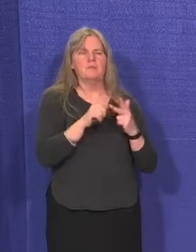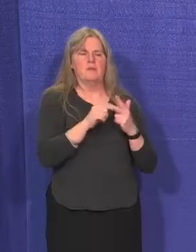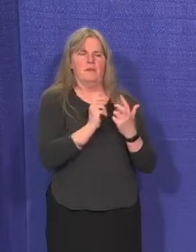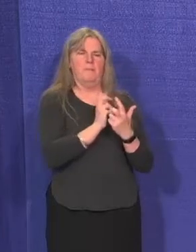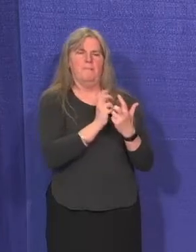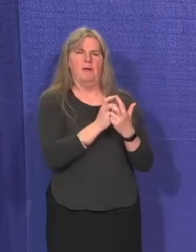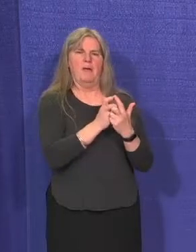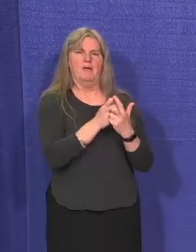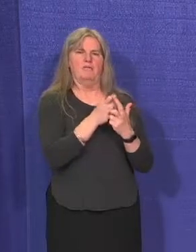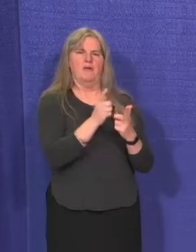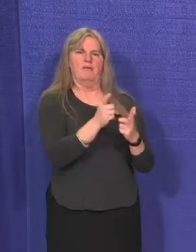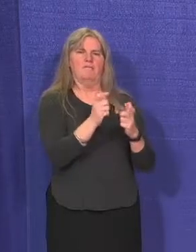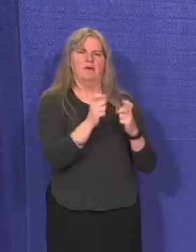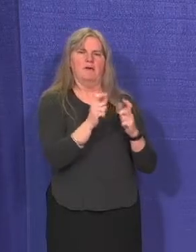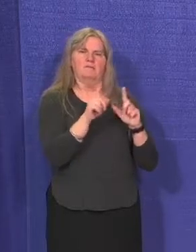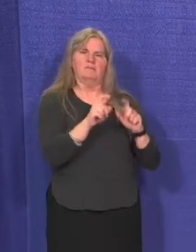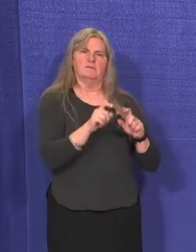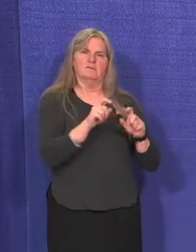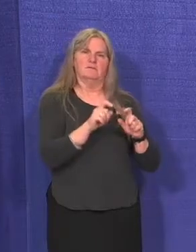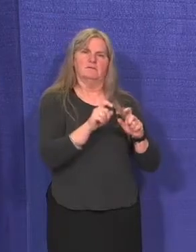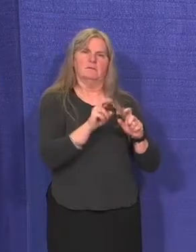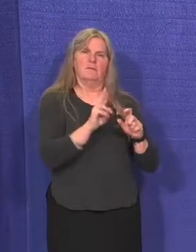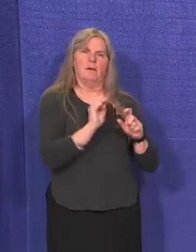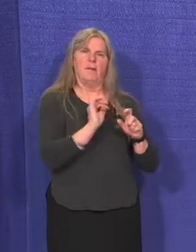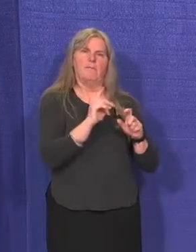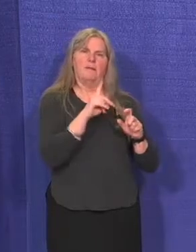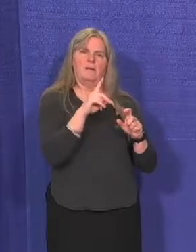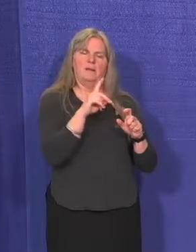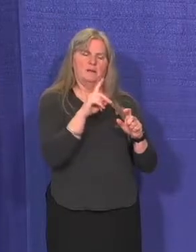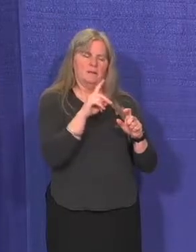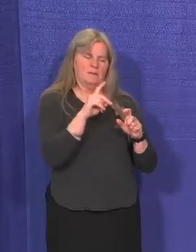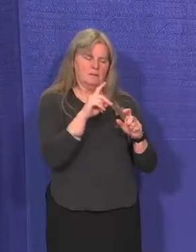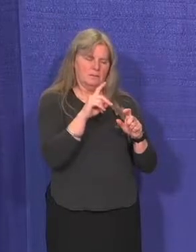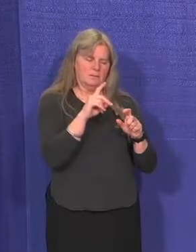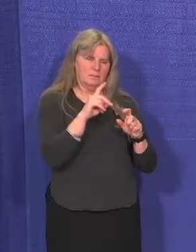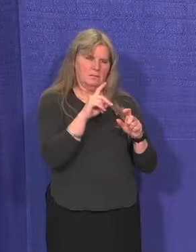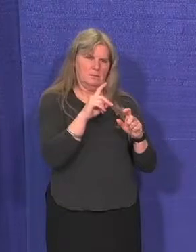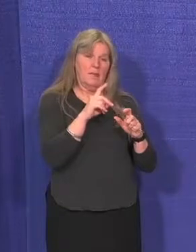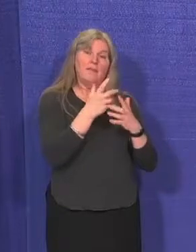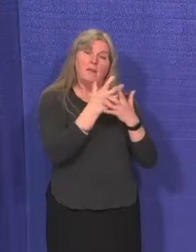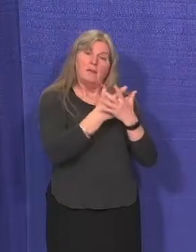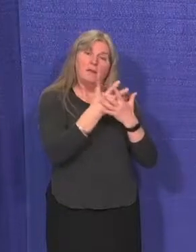And we have also used it for